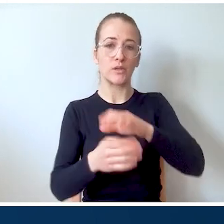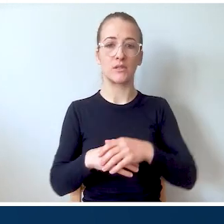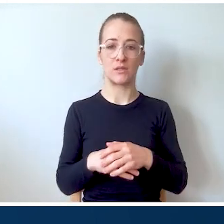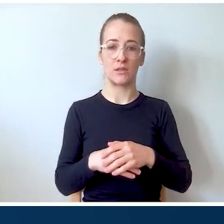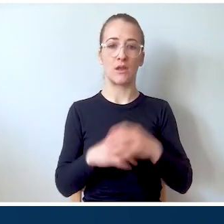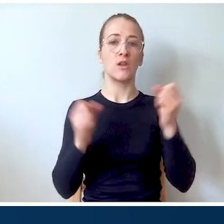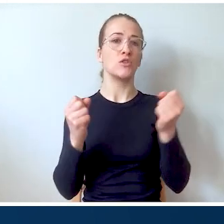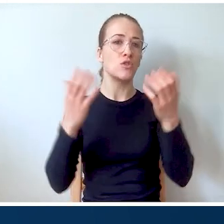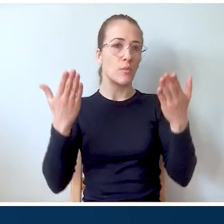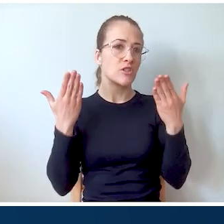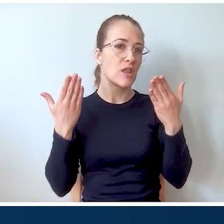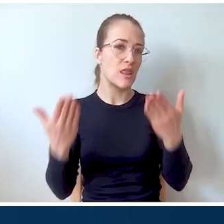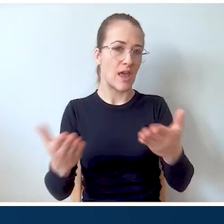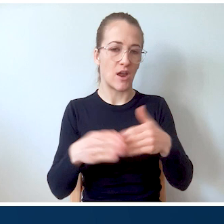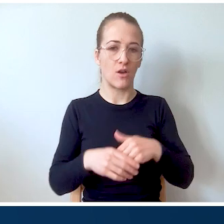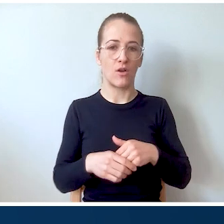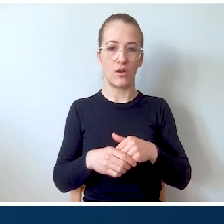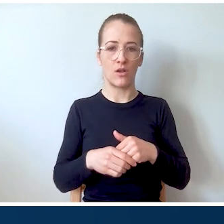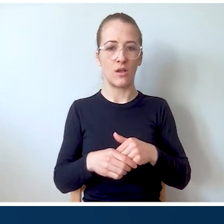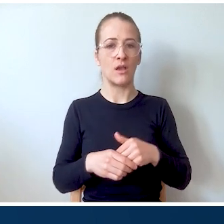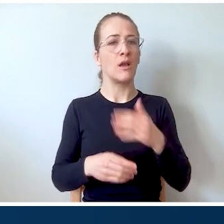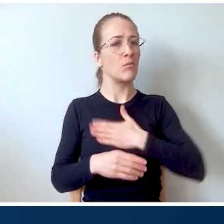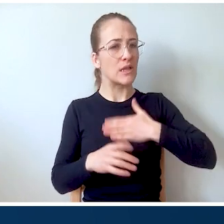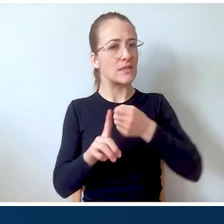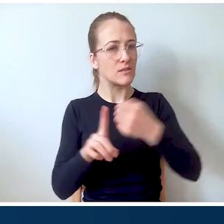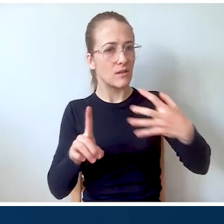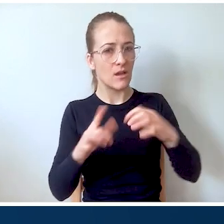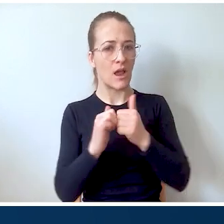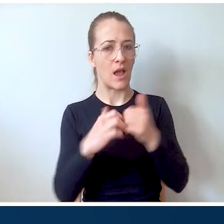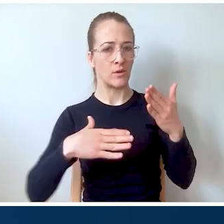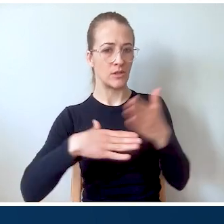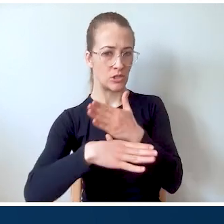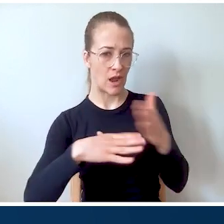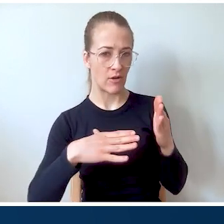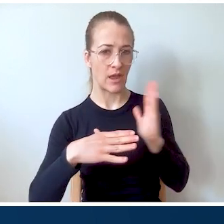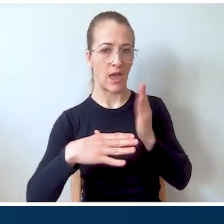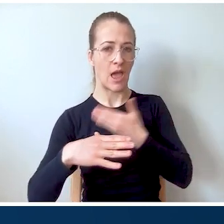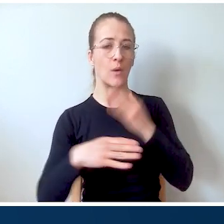There's so much there. Talk a little bit about how sharing our experiences,